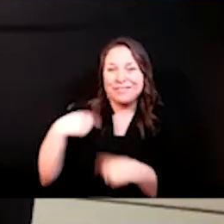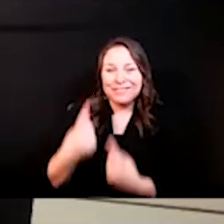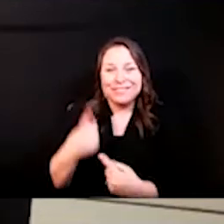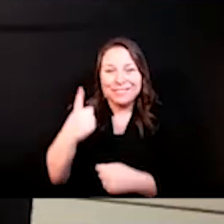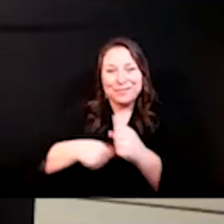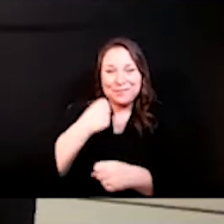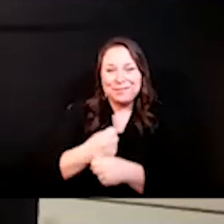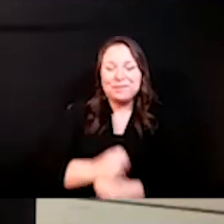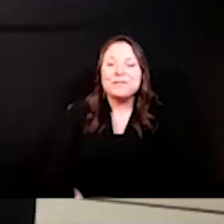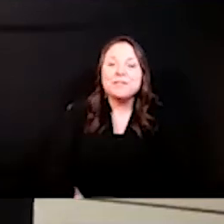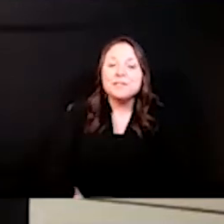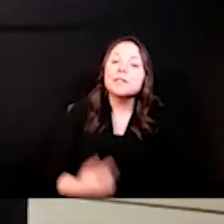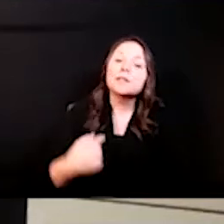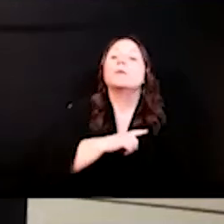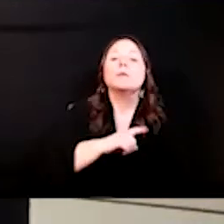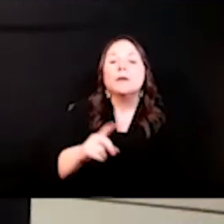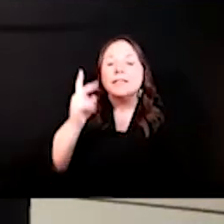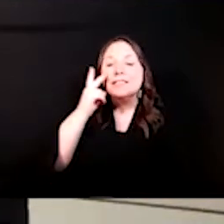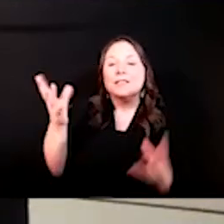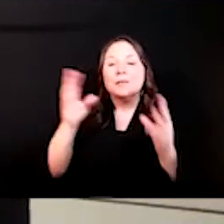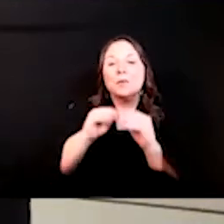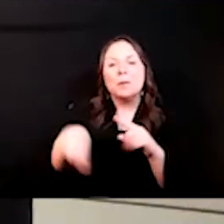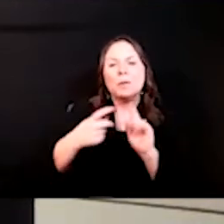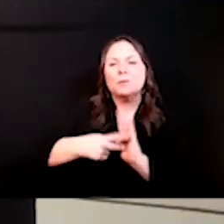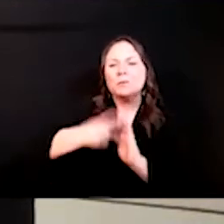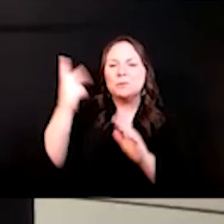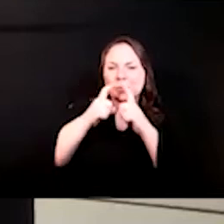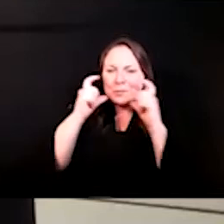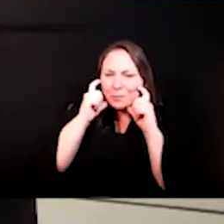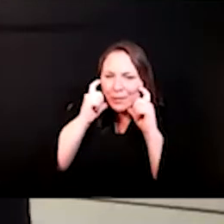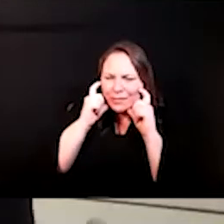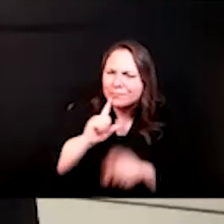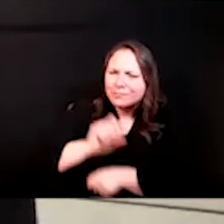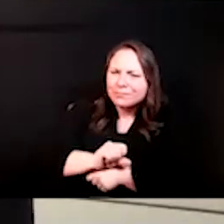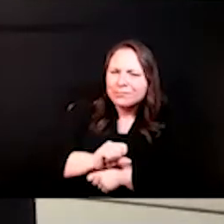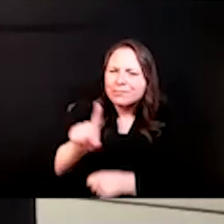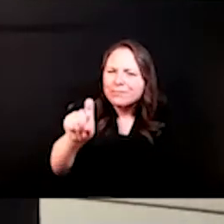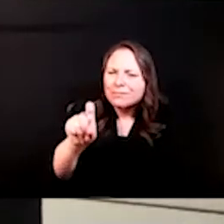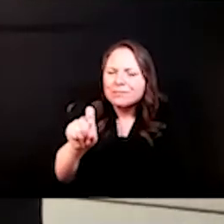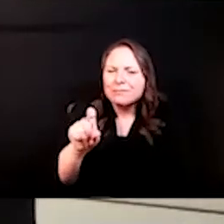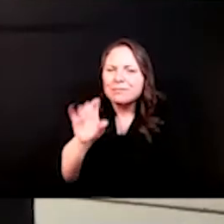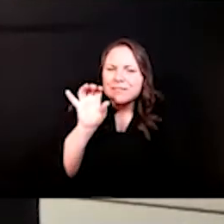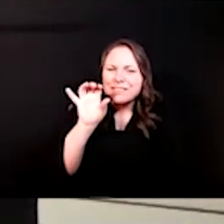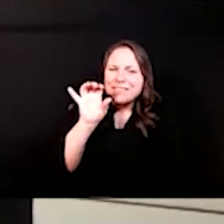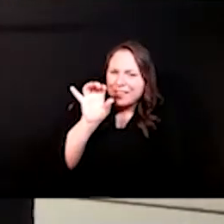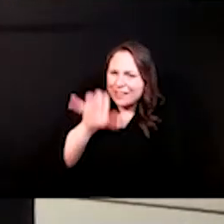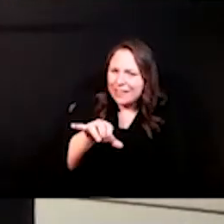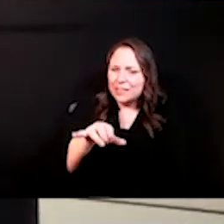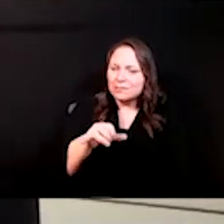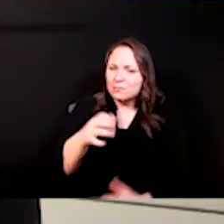MEASURES AND WE HAVE ALL BECOME EXPERTS OVER THE LAST YEAR AND WE HAVE HEARD ABOUT DOUBLE MASKING.